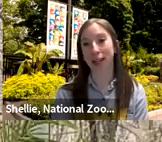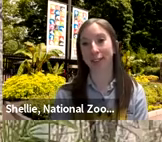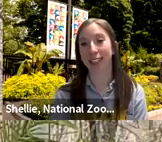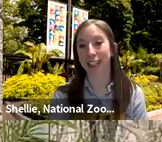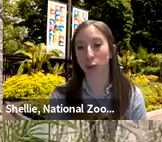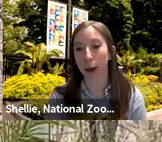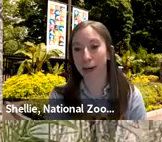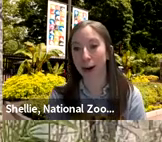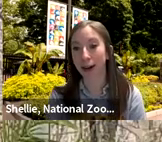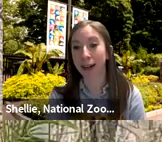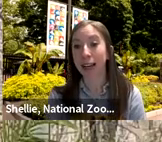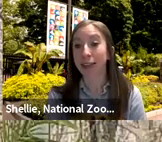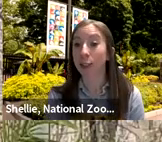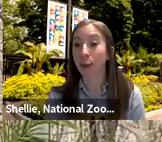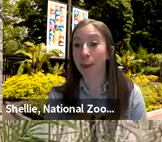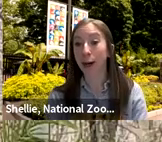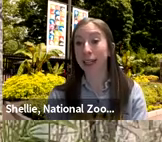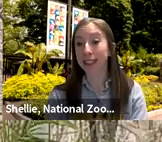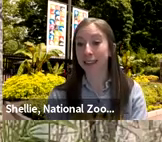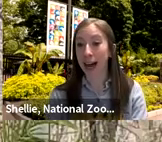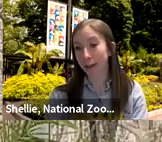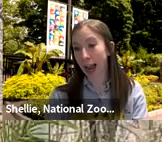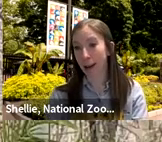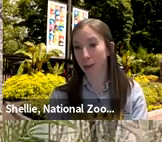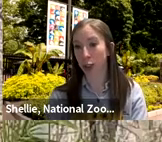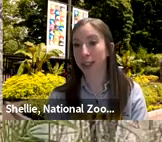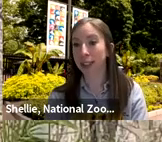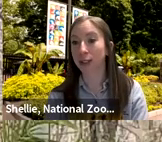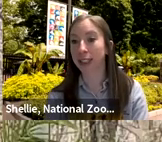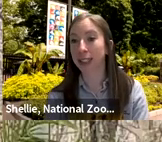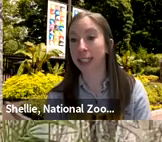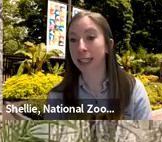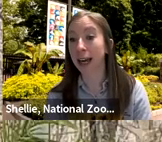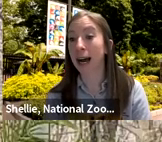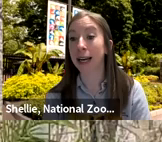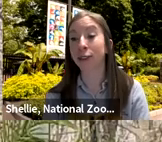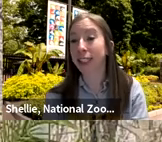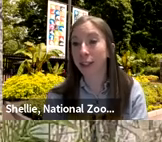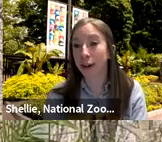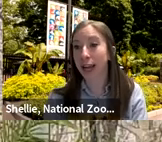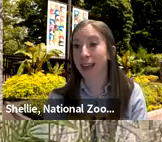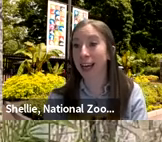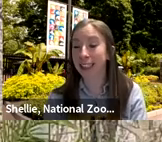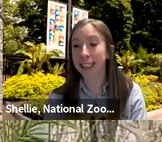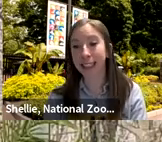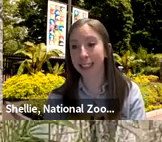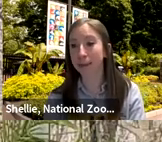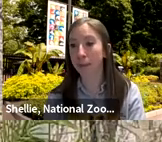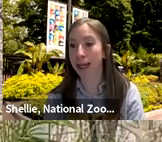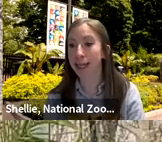of today's webinar. This webinar is live captioned. You'll see-